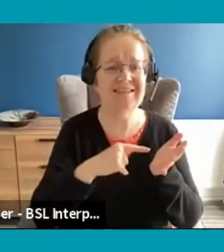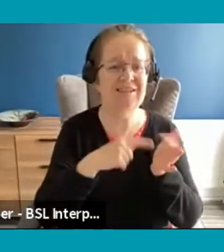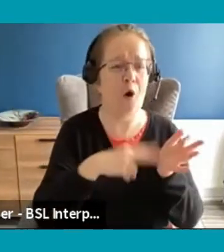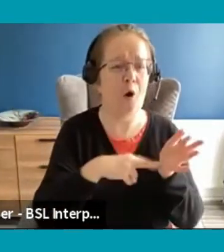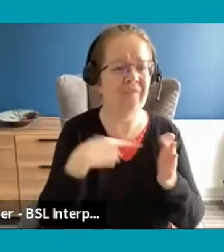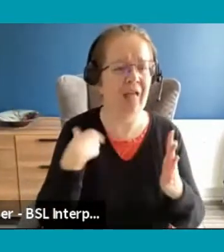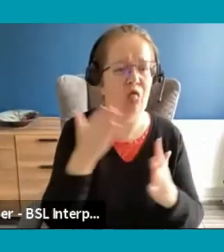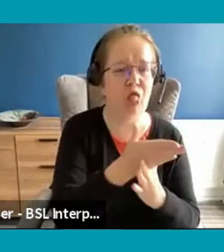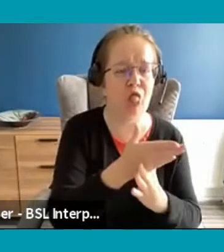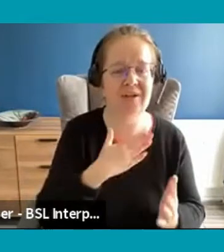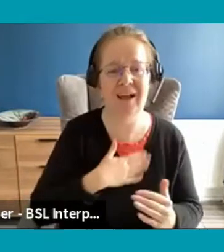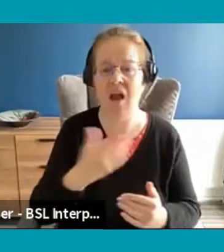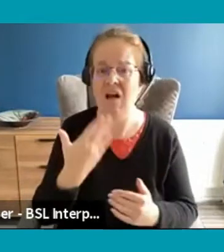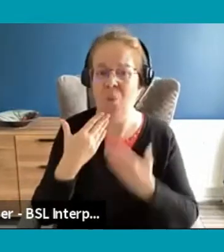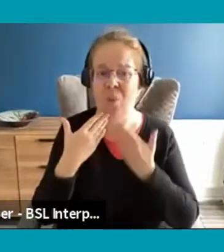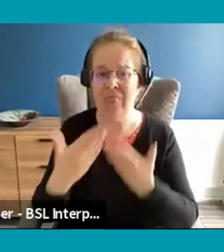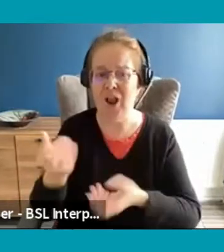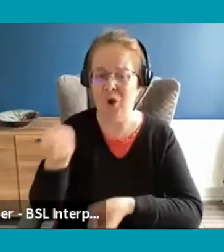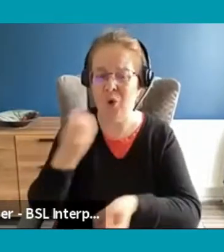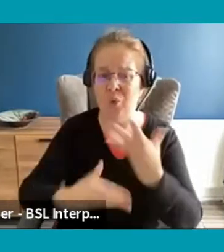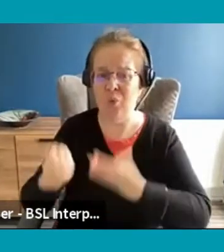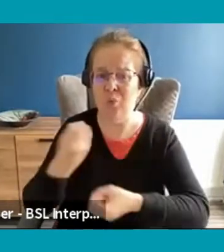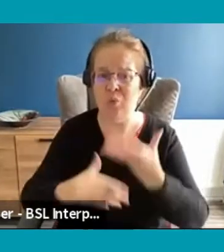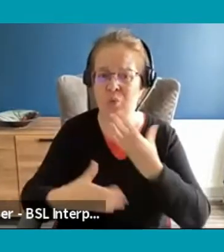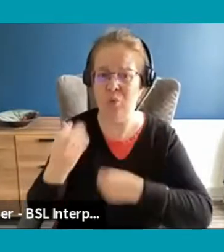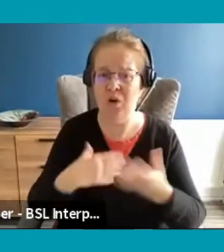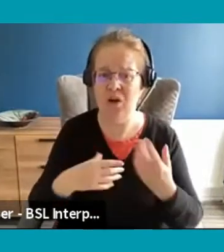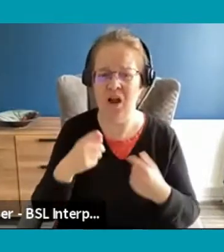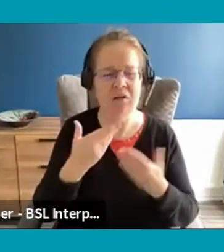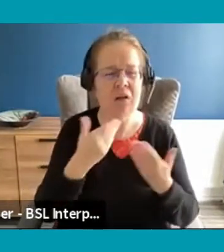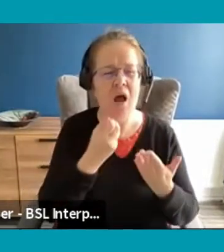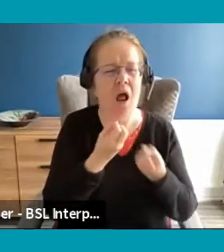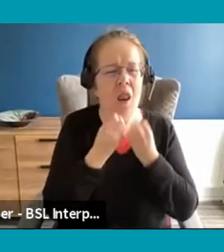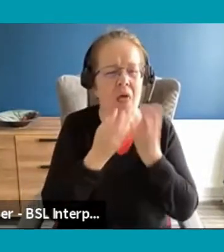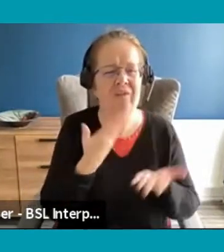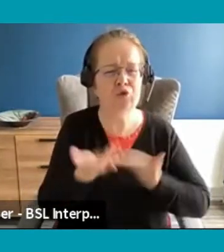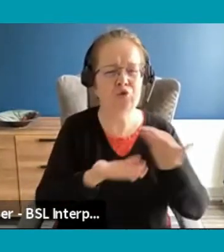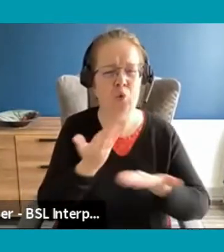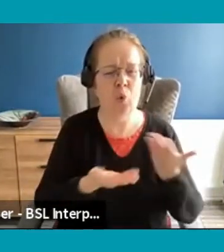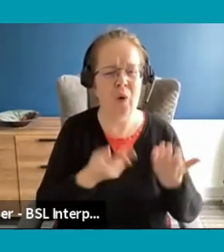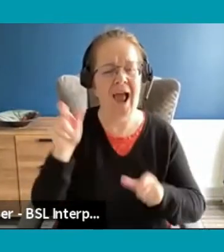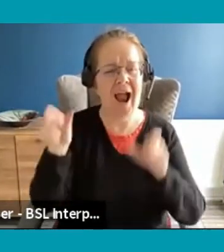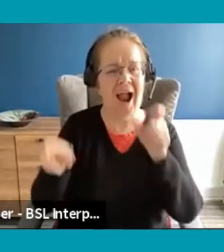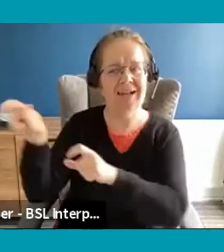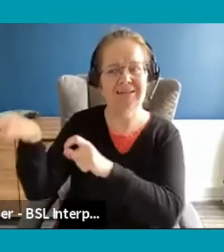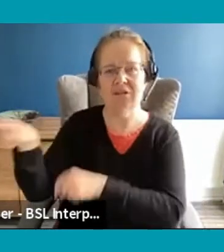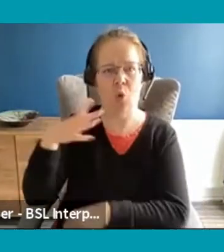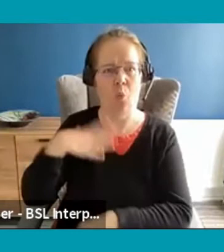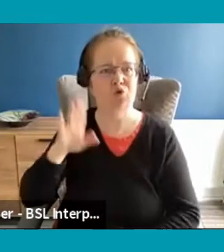Thank you so much for sharing that you know, those are the sorts of stories that I think our candidates want to hear. I'm just going to let you all